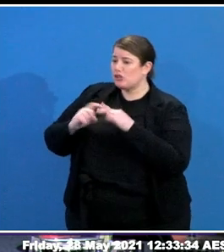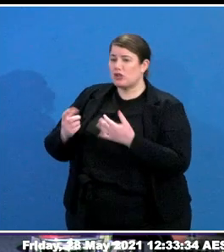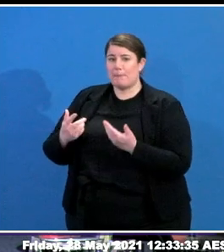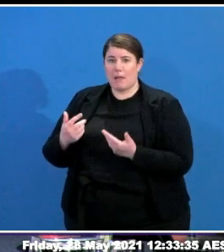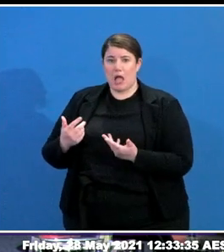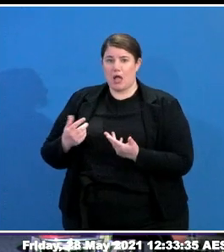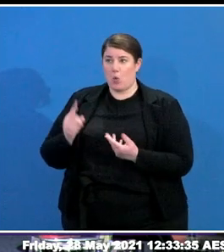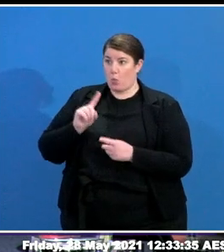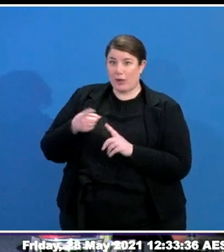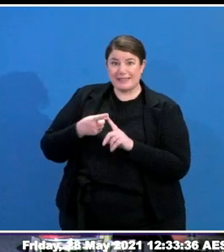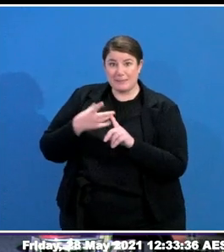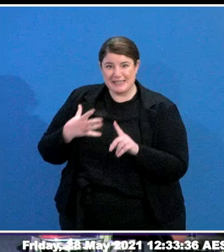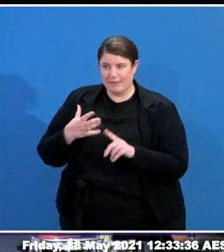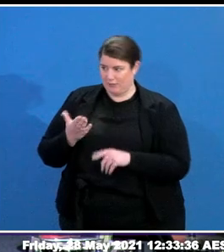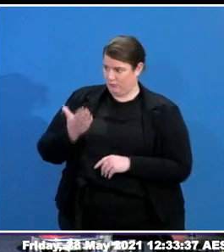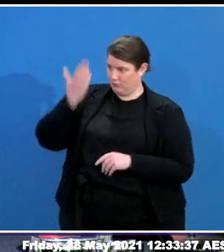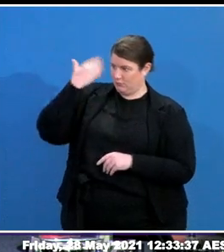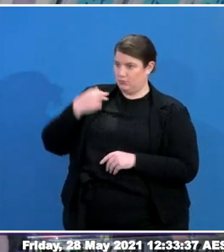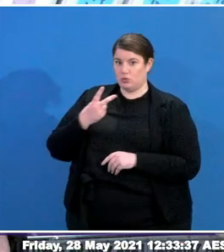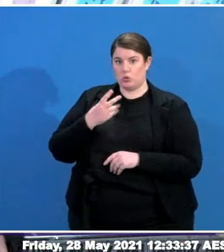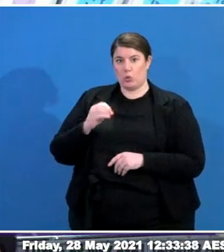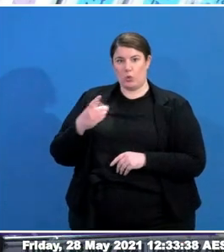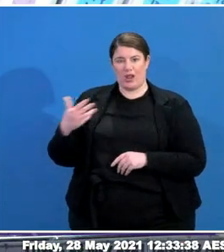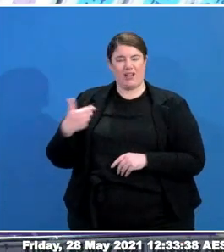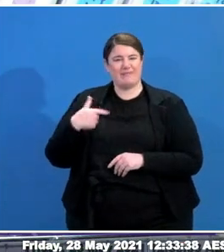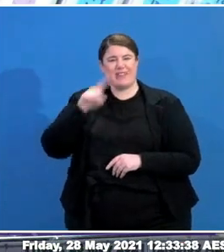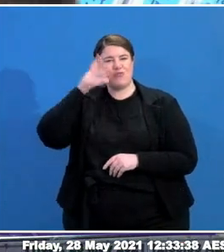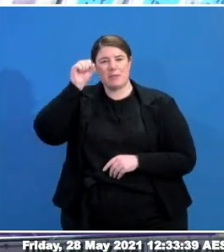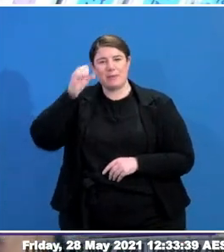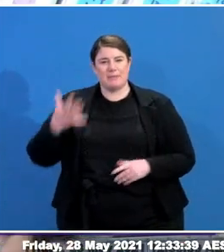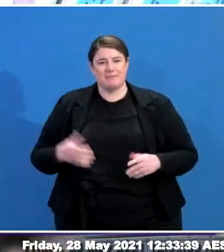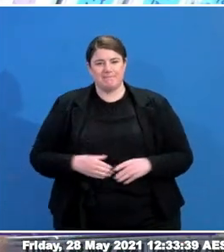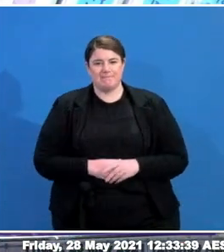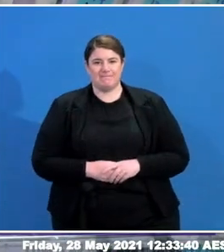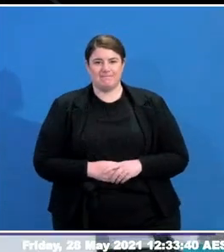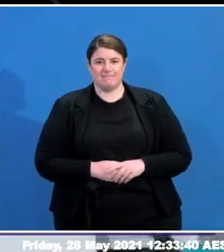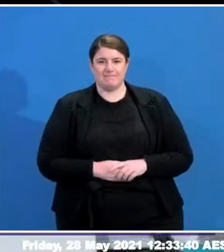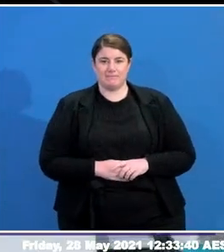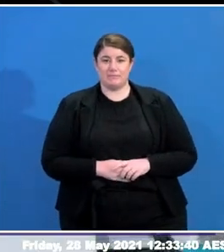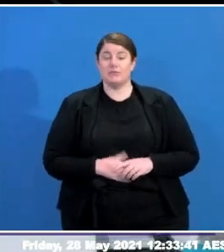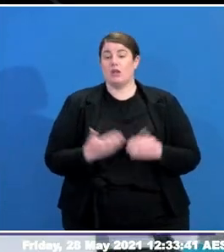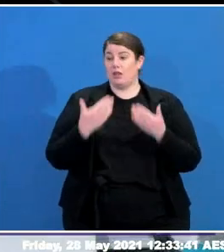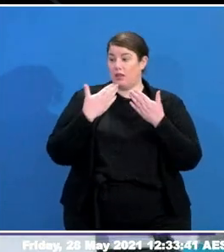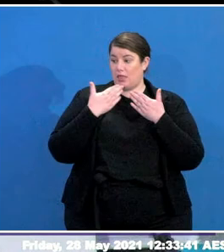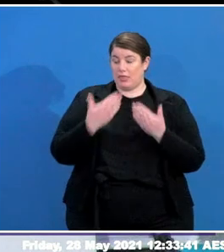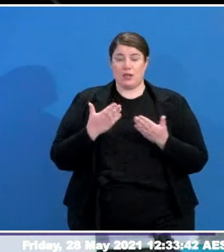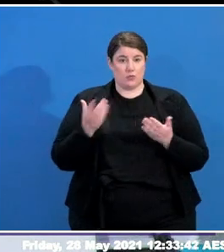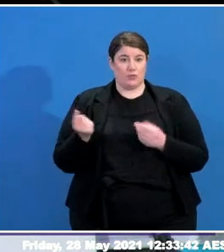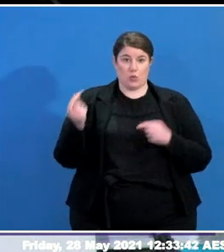that is some time ago now. Thank you. Thank you, Commissioners. Thank you very much. Thank you, Ms Cuddihy, for coming to give evidence.